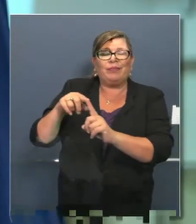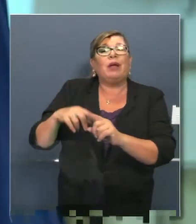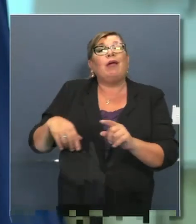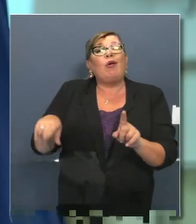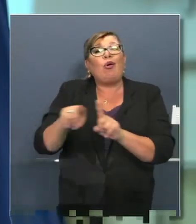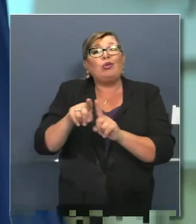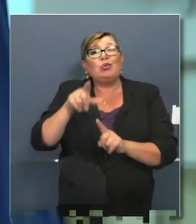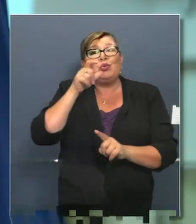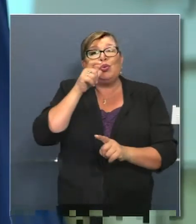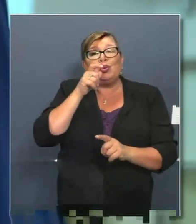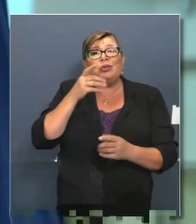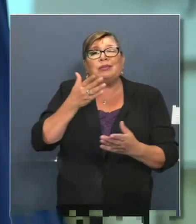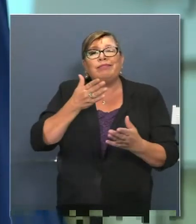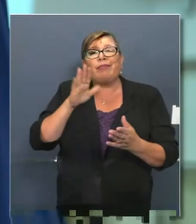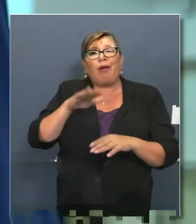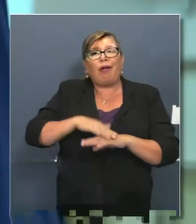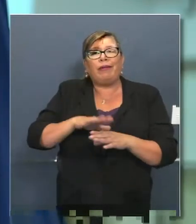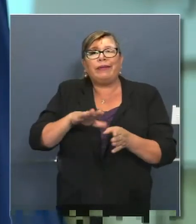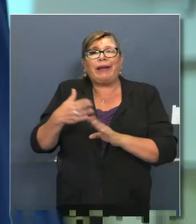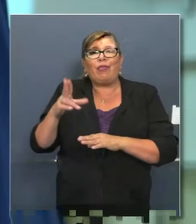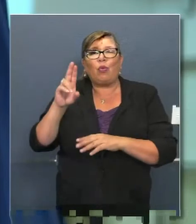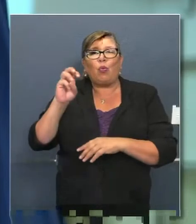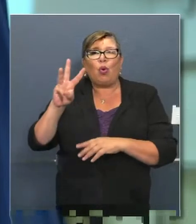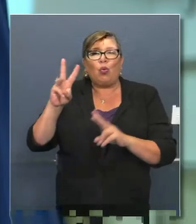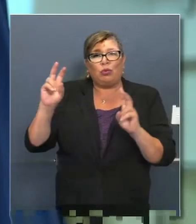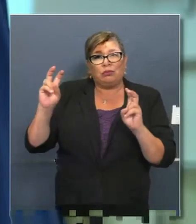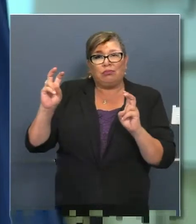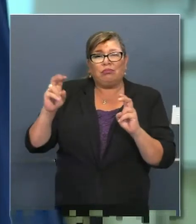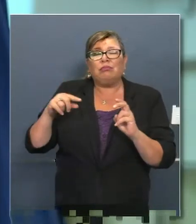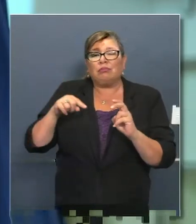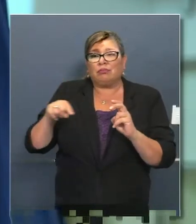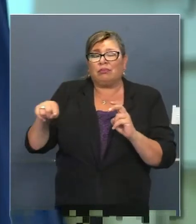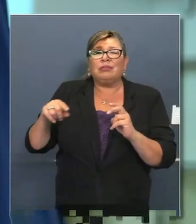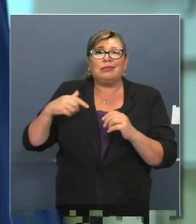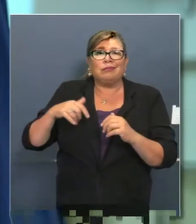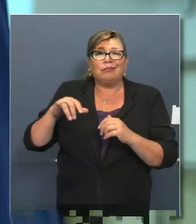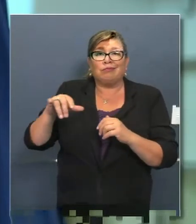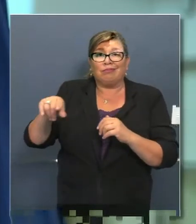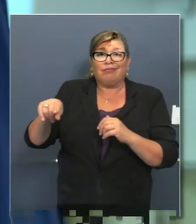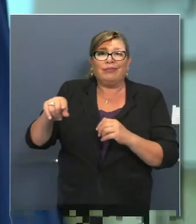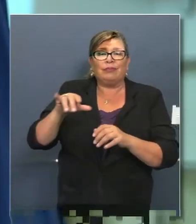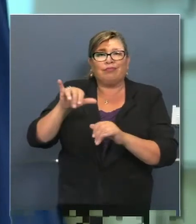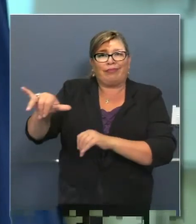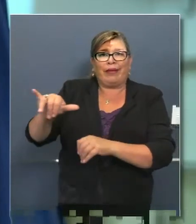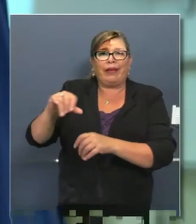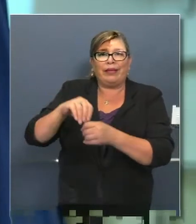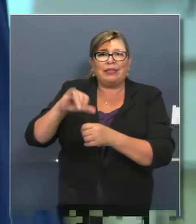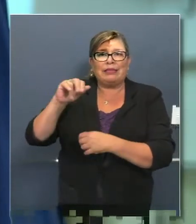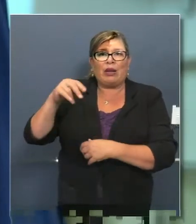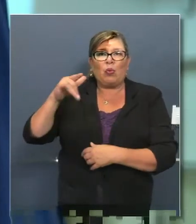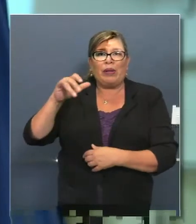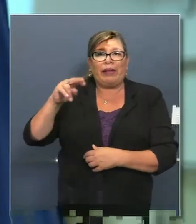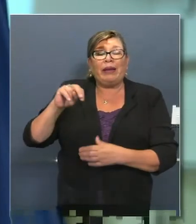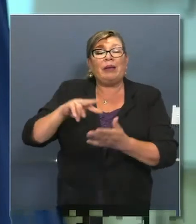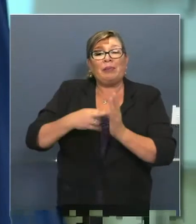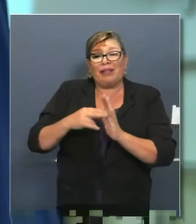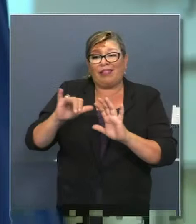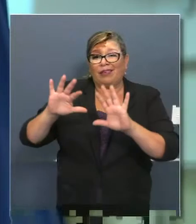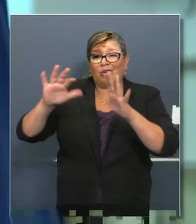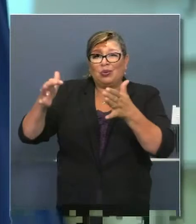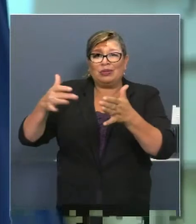and so there's higher number of people that are vulnerable to the spread of any disease including